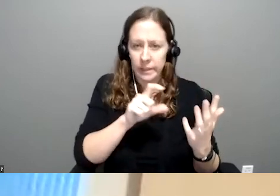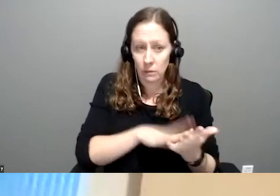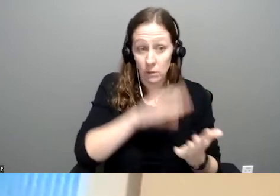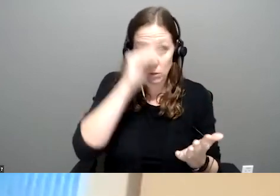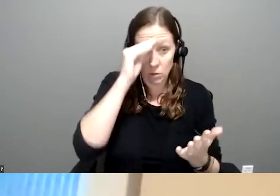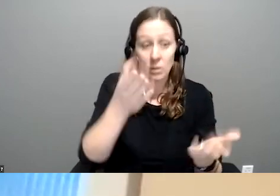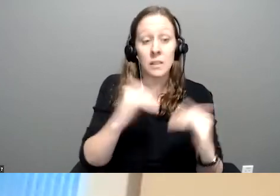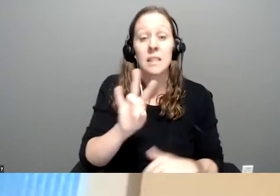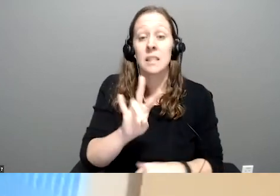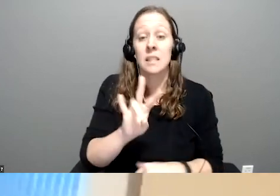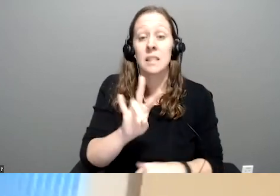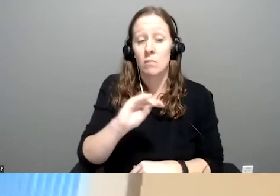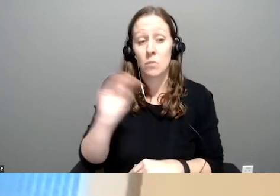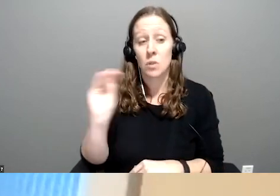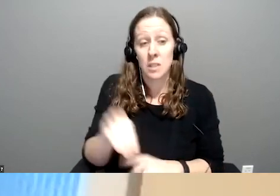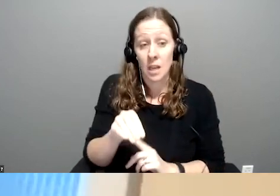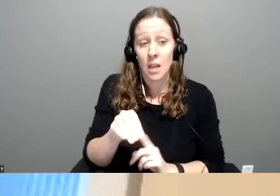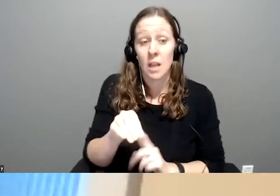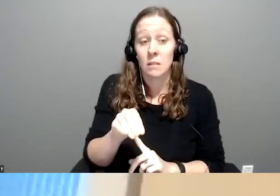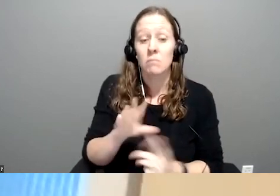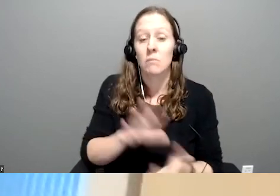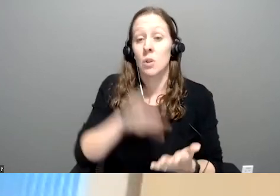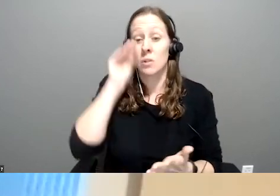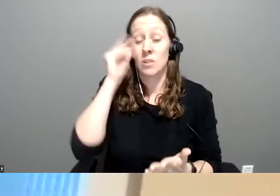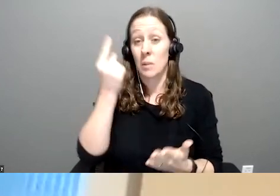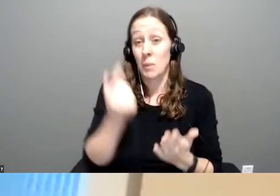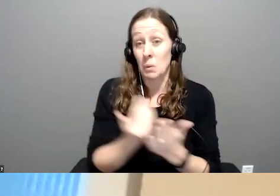rated good to excellent on learning something new from their training.